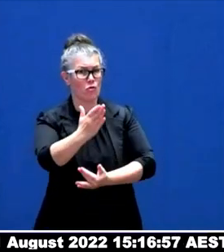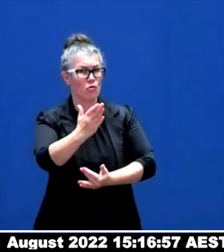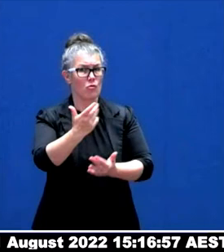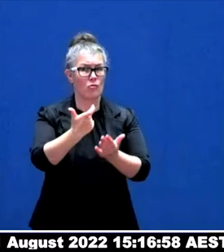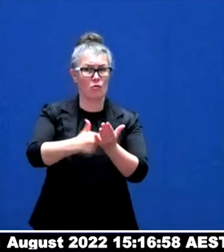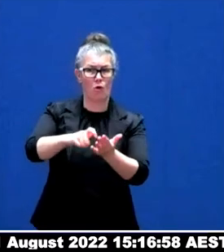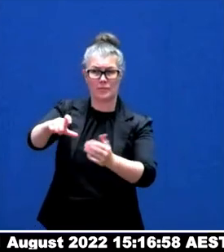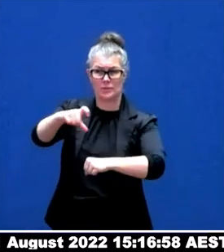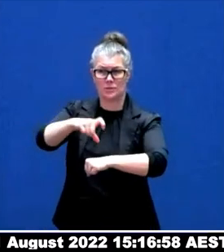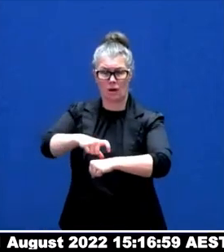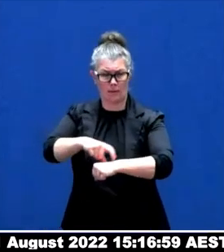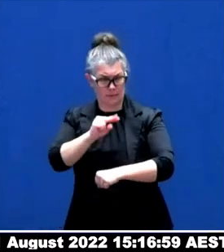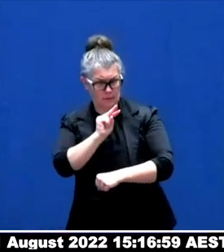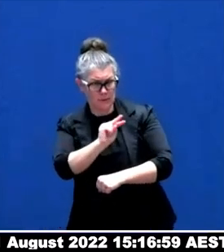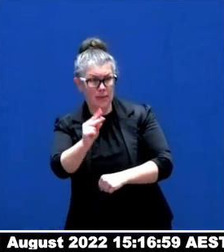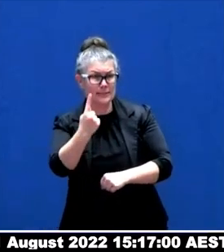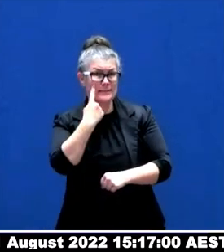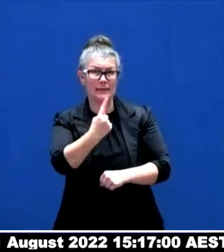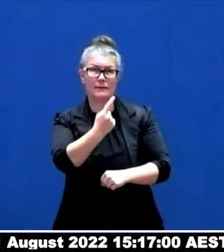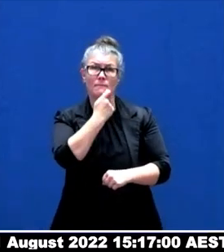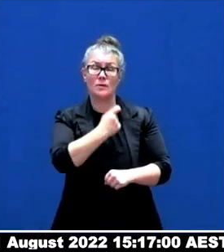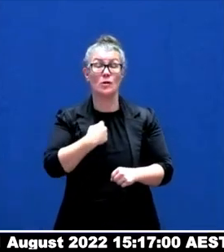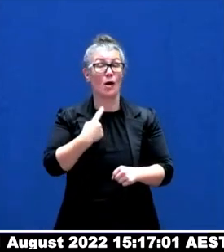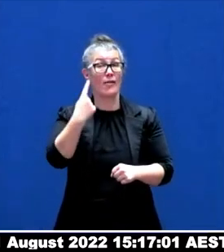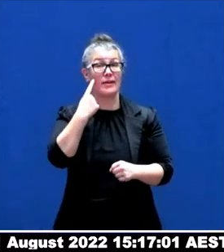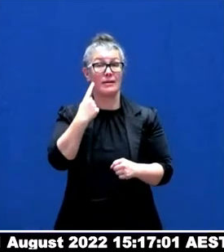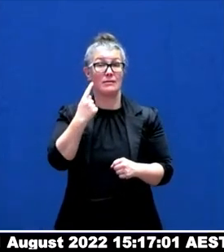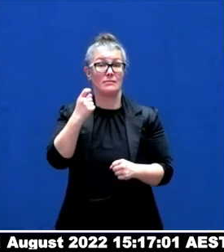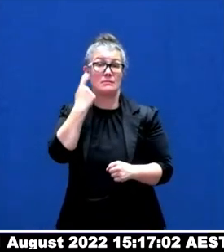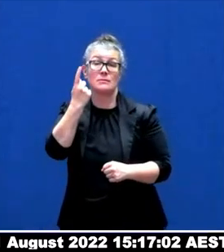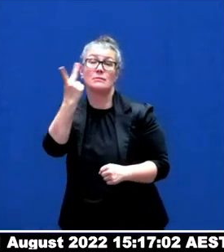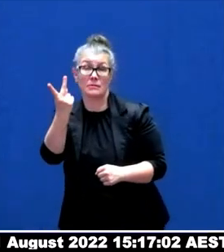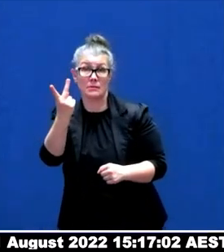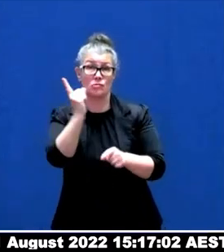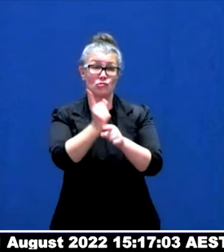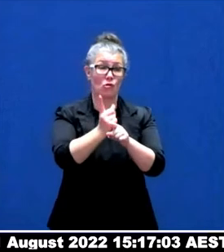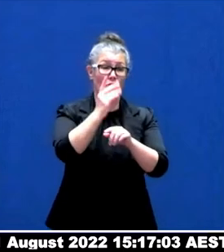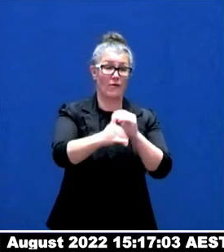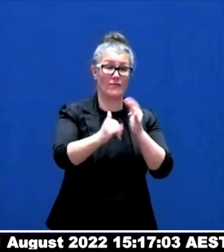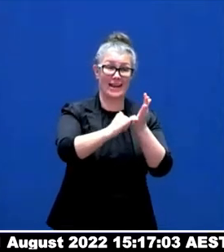I suspect that some of the SRSs we're going to talk about later in the week constitute large residential centres.